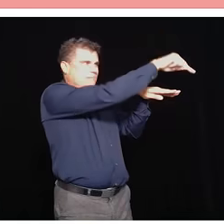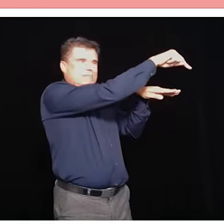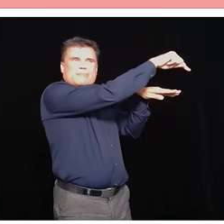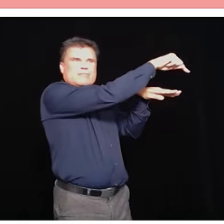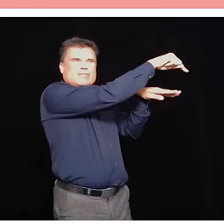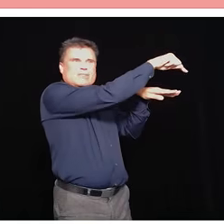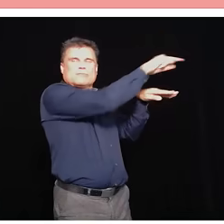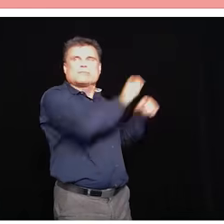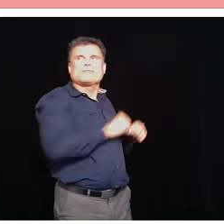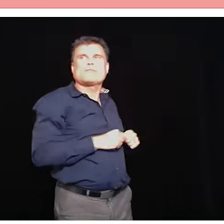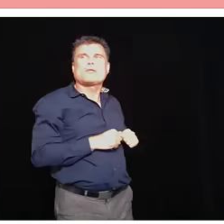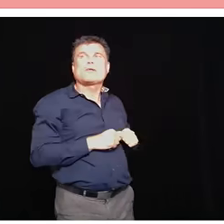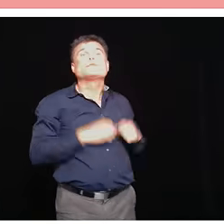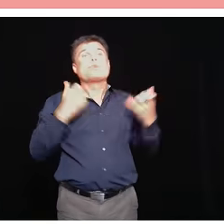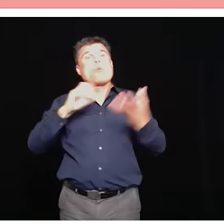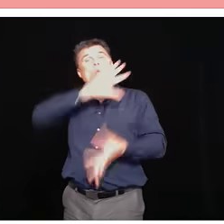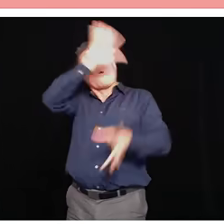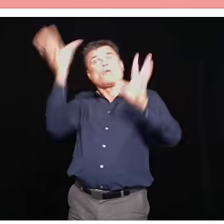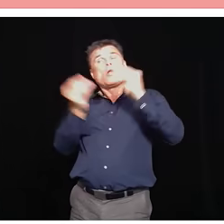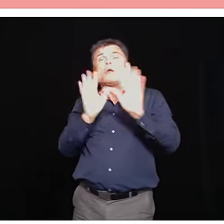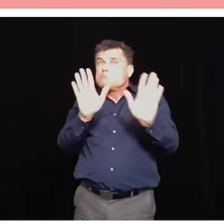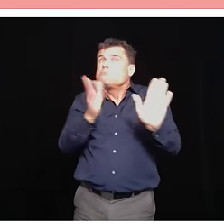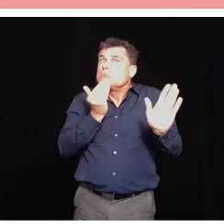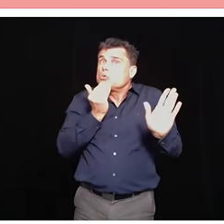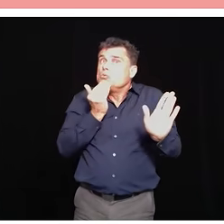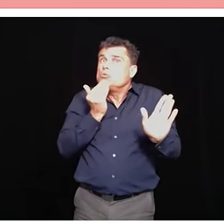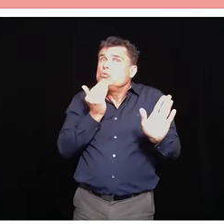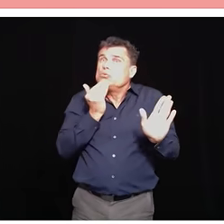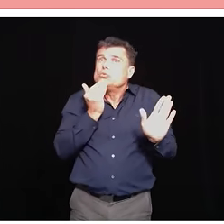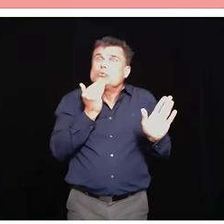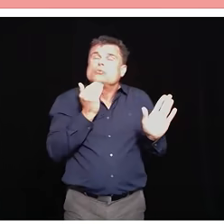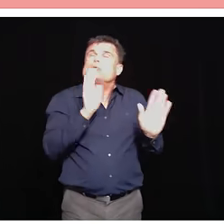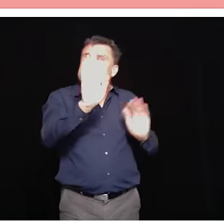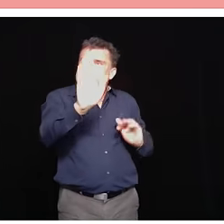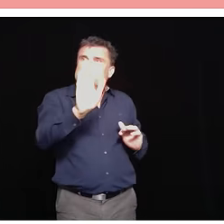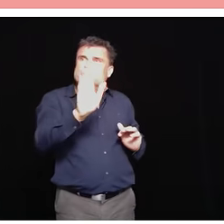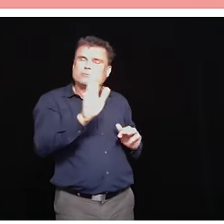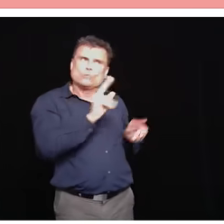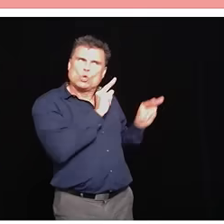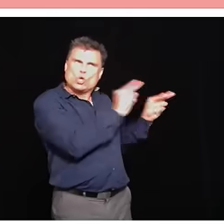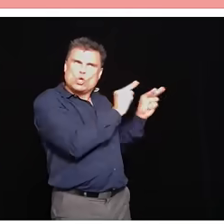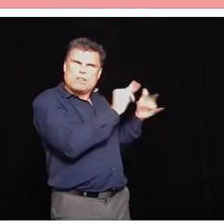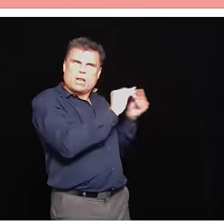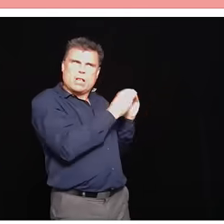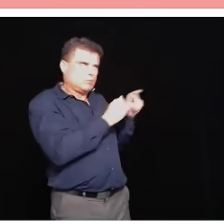and that can break it into the workplace and then having one or two transmission events there.